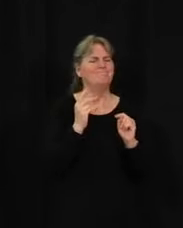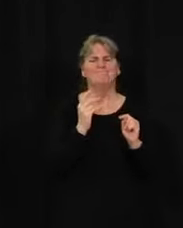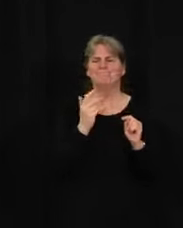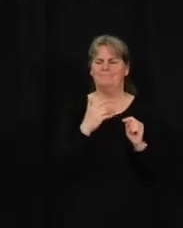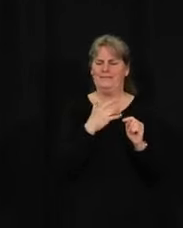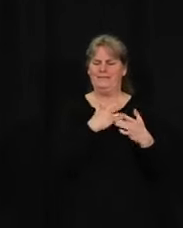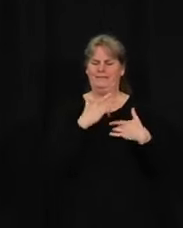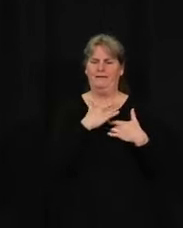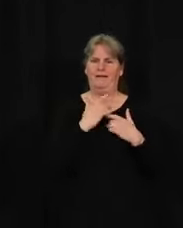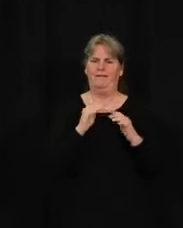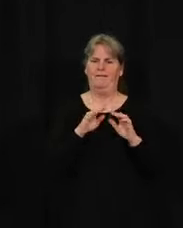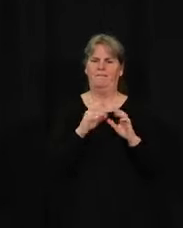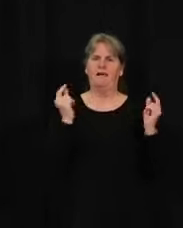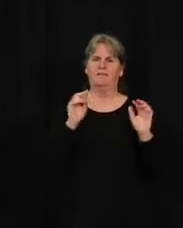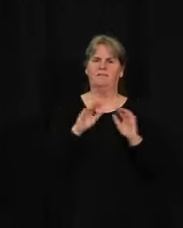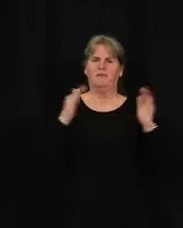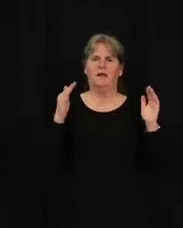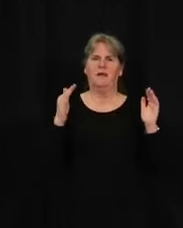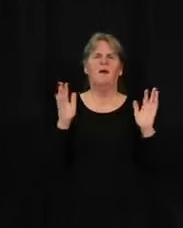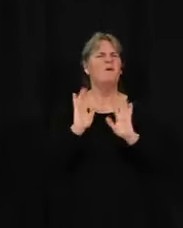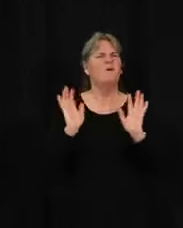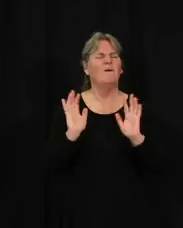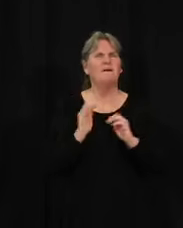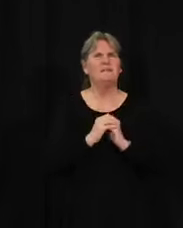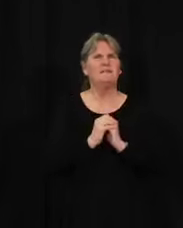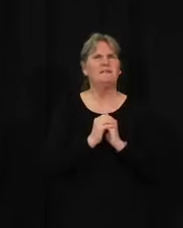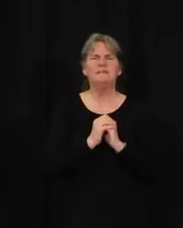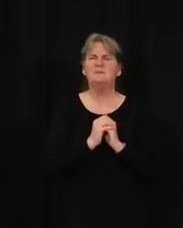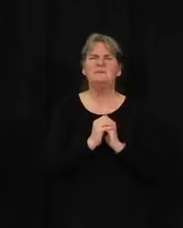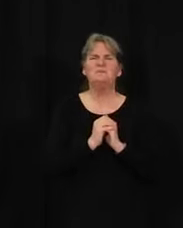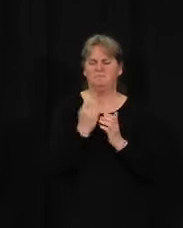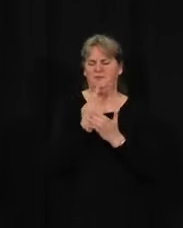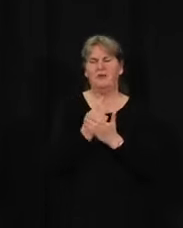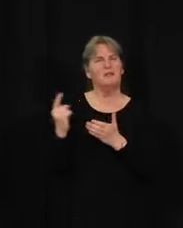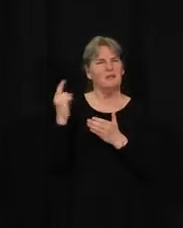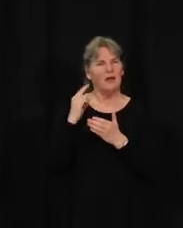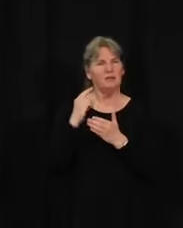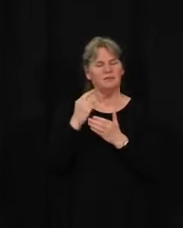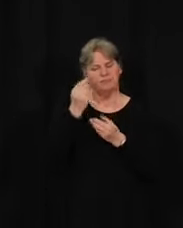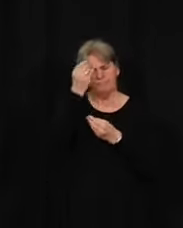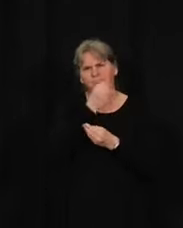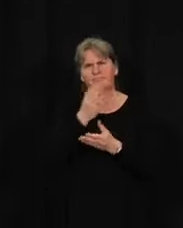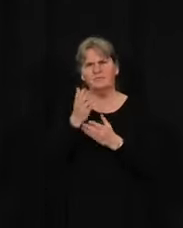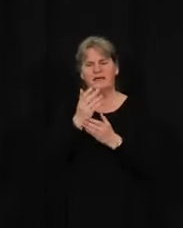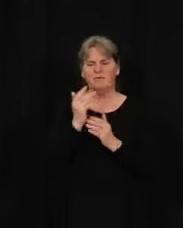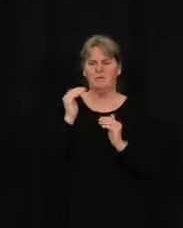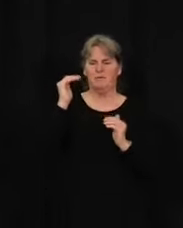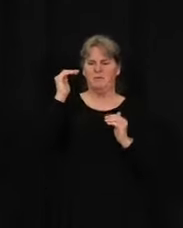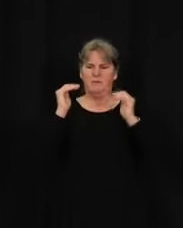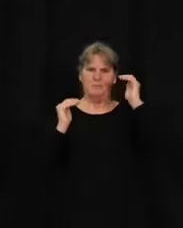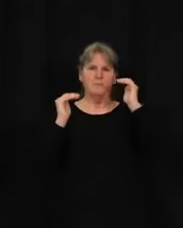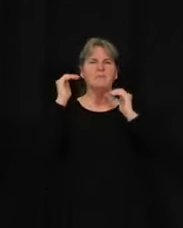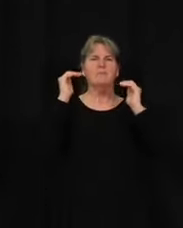in trying to get back to normal. As we talked about last week, it is critical that we balance the effects of restrictions on our